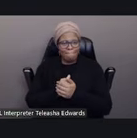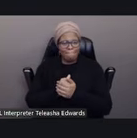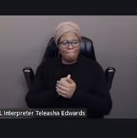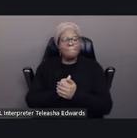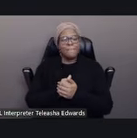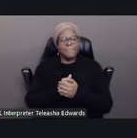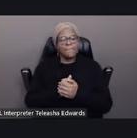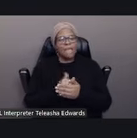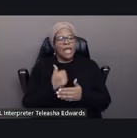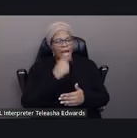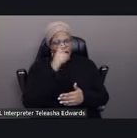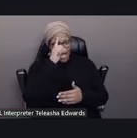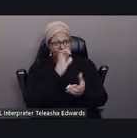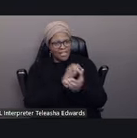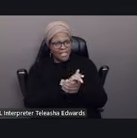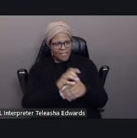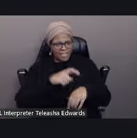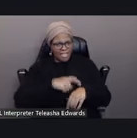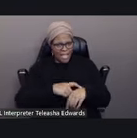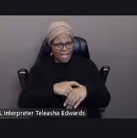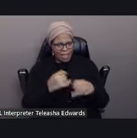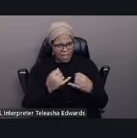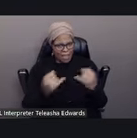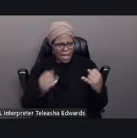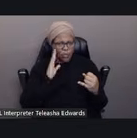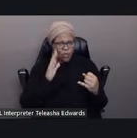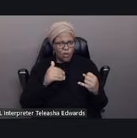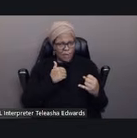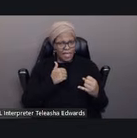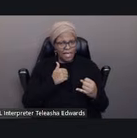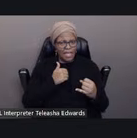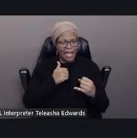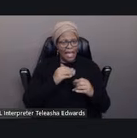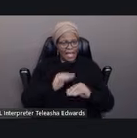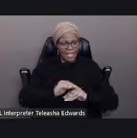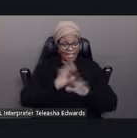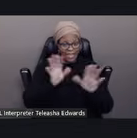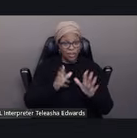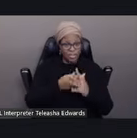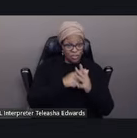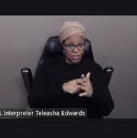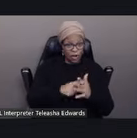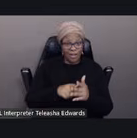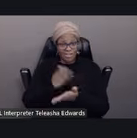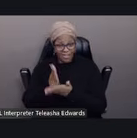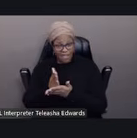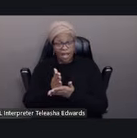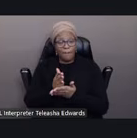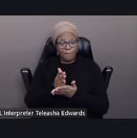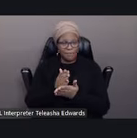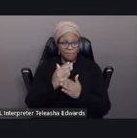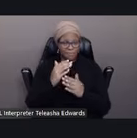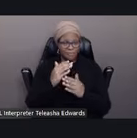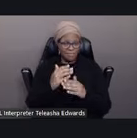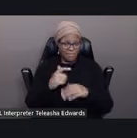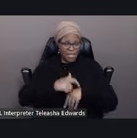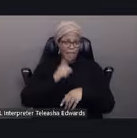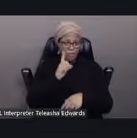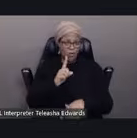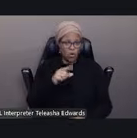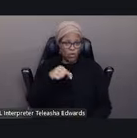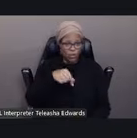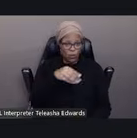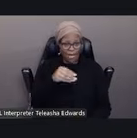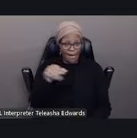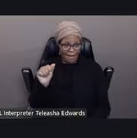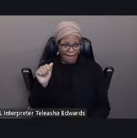um indicates that there will be a defined Q&A period for the RFA. Um, I will say that, um,